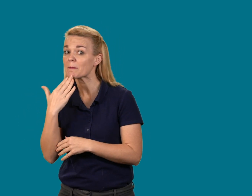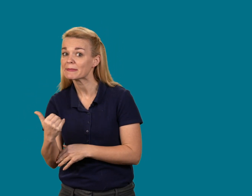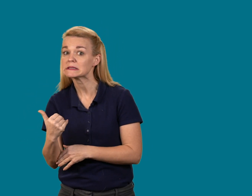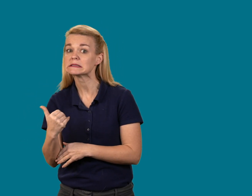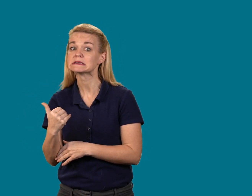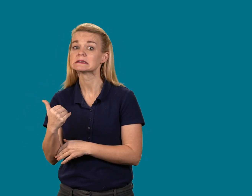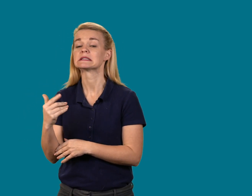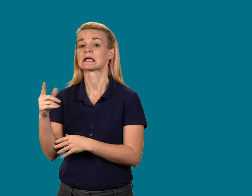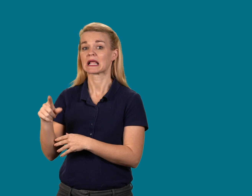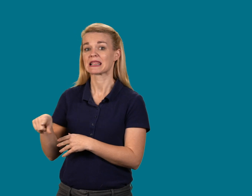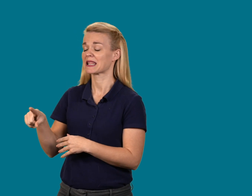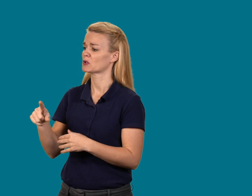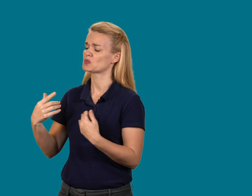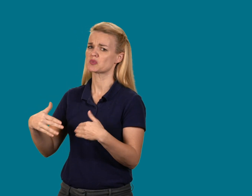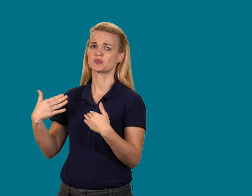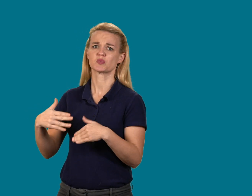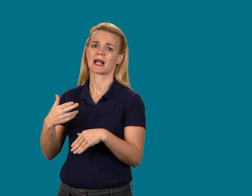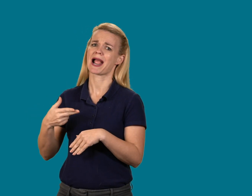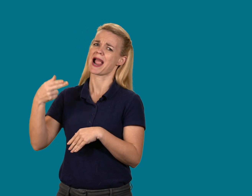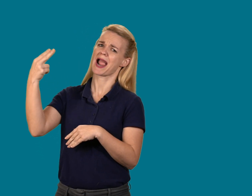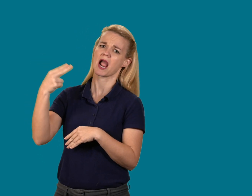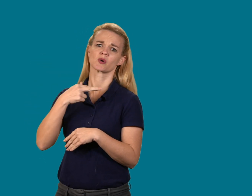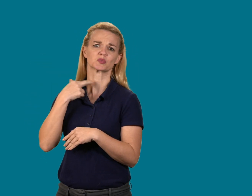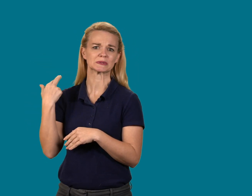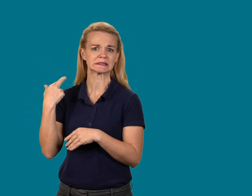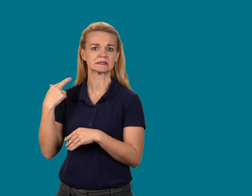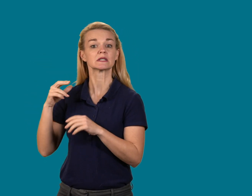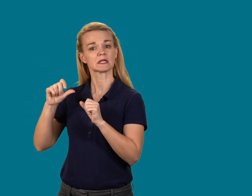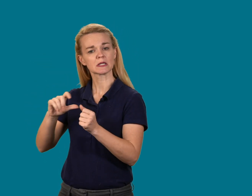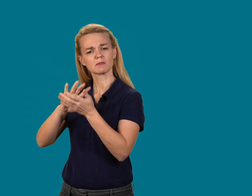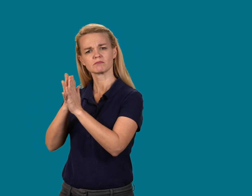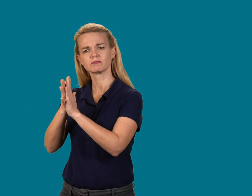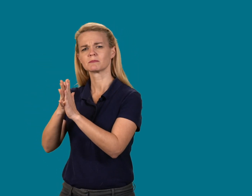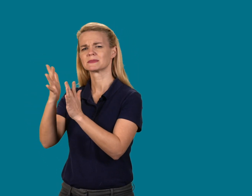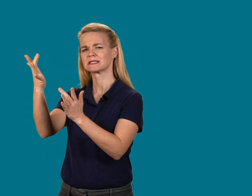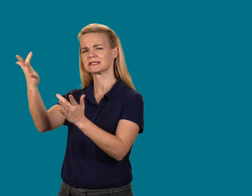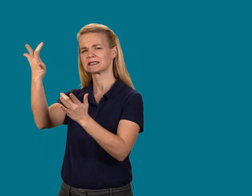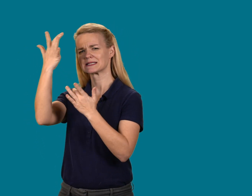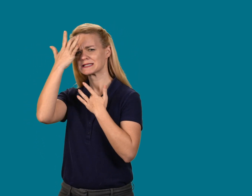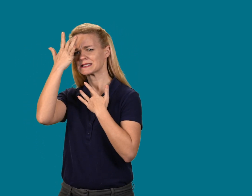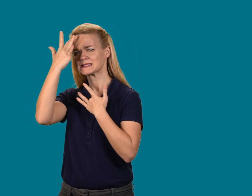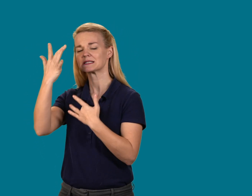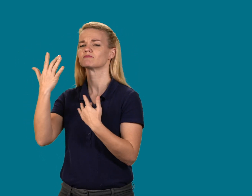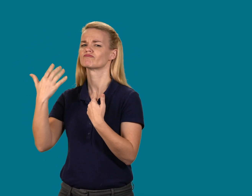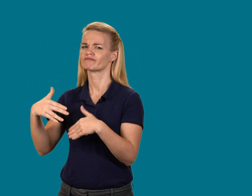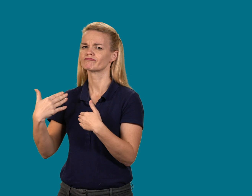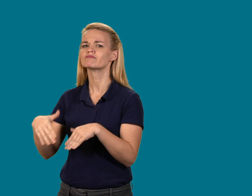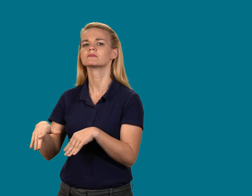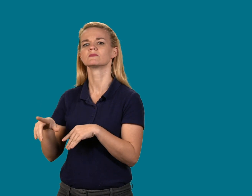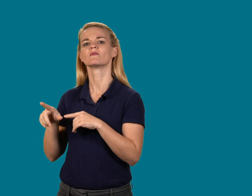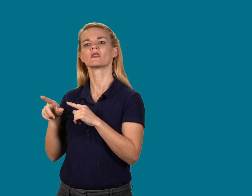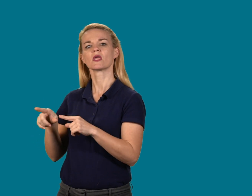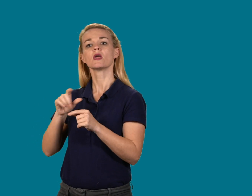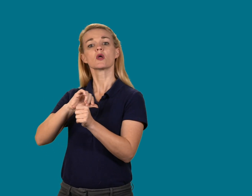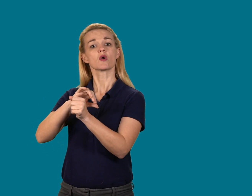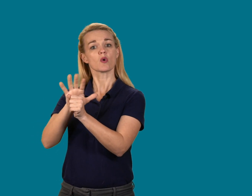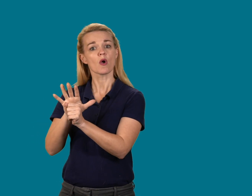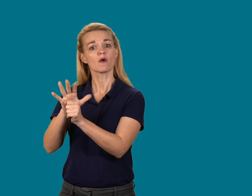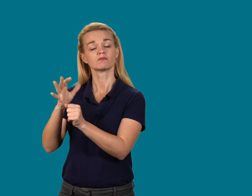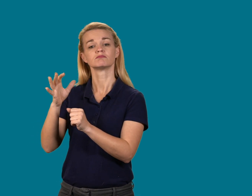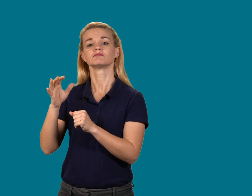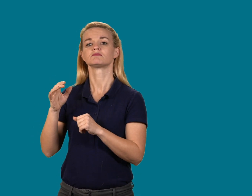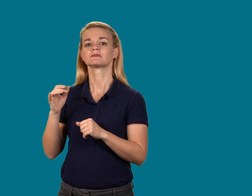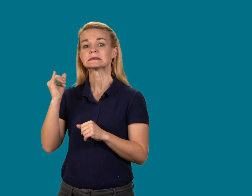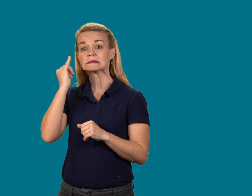are at higher risk of becoming very ill from COVID-19.